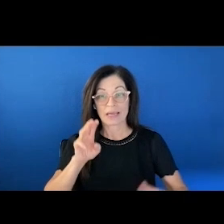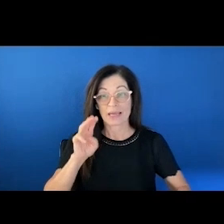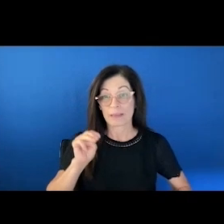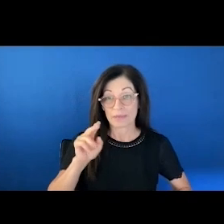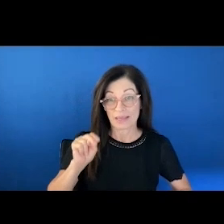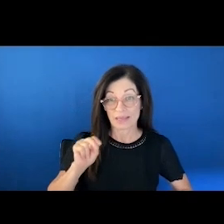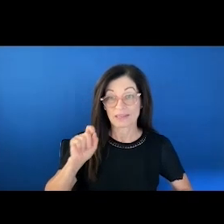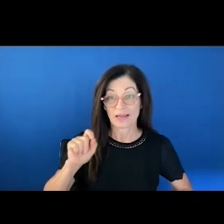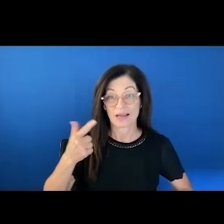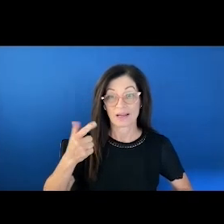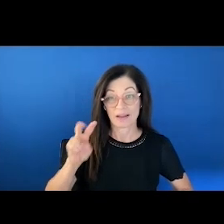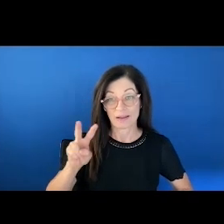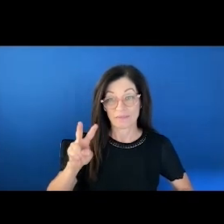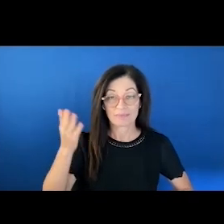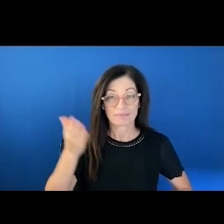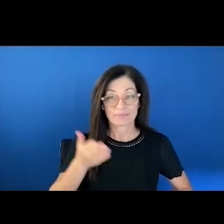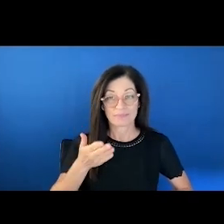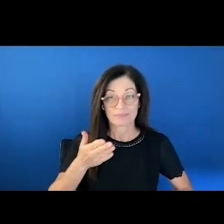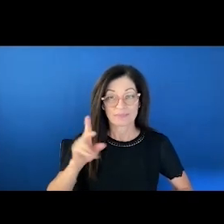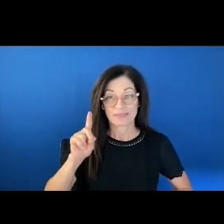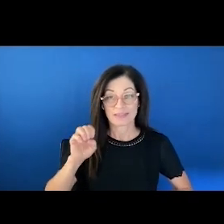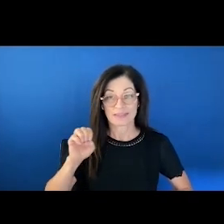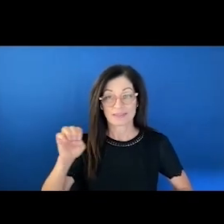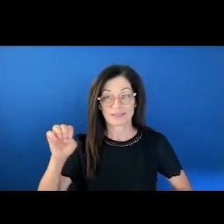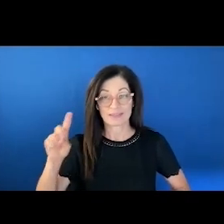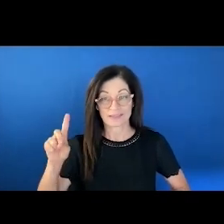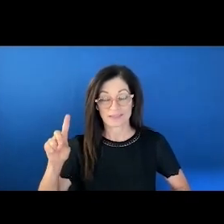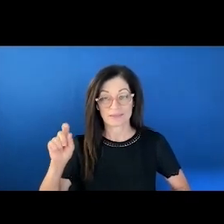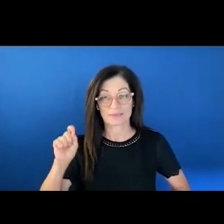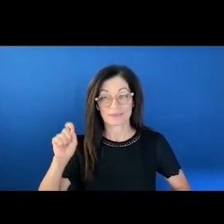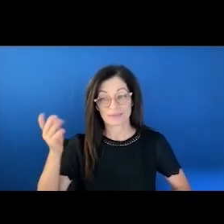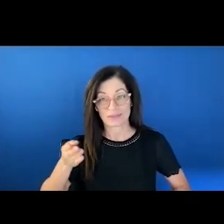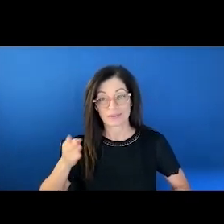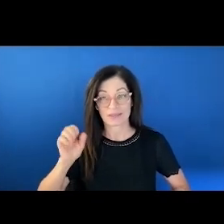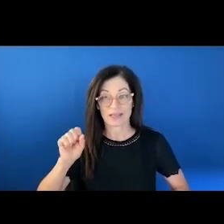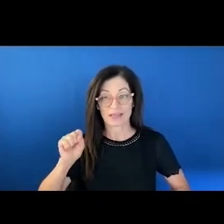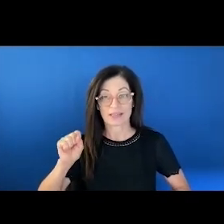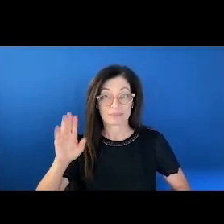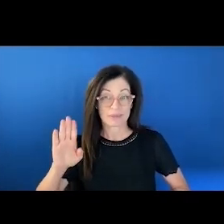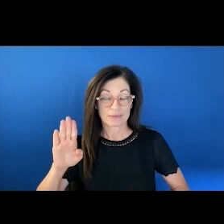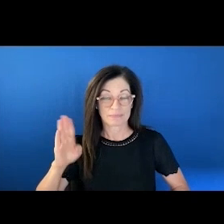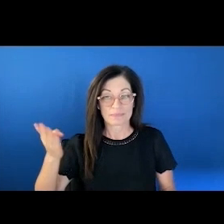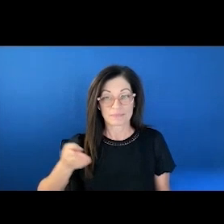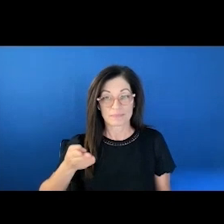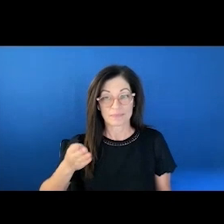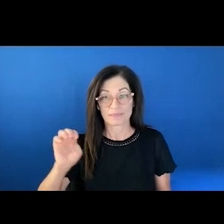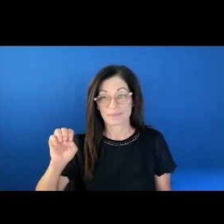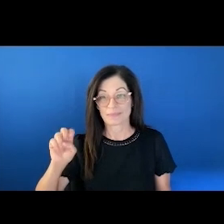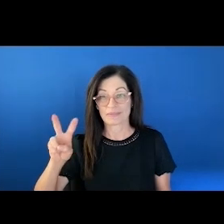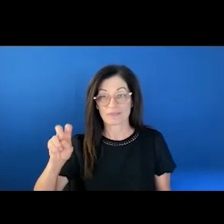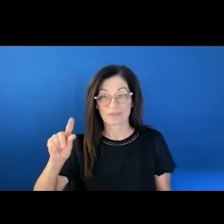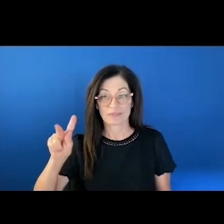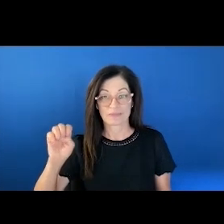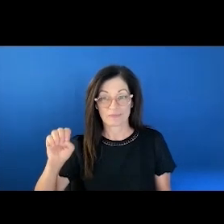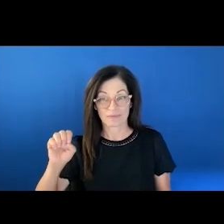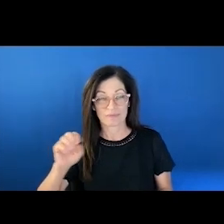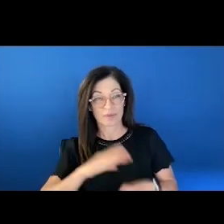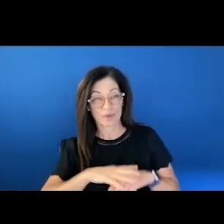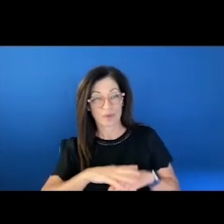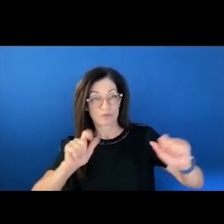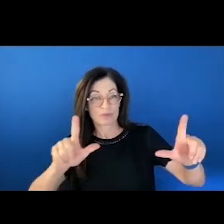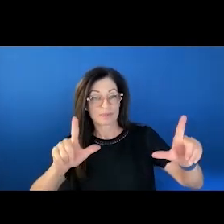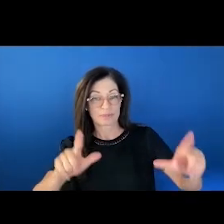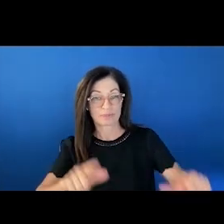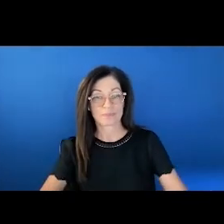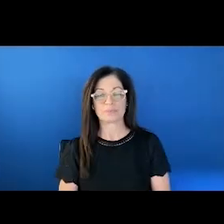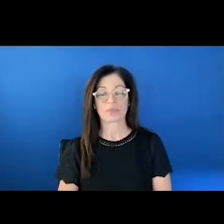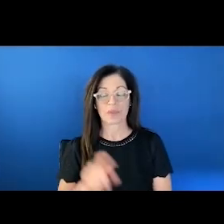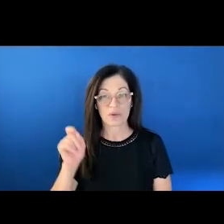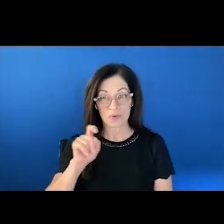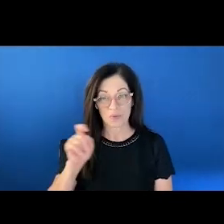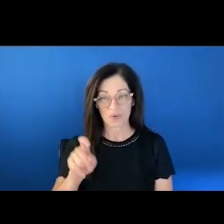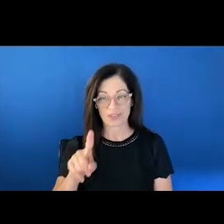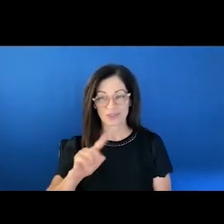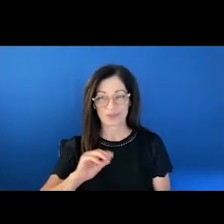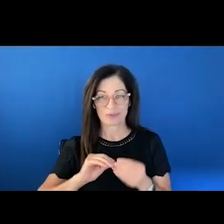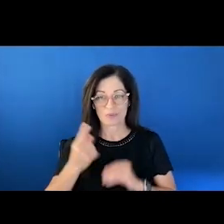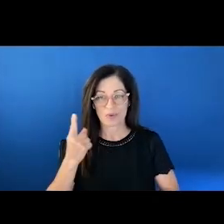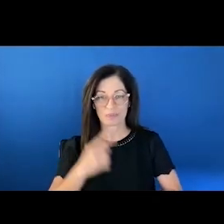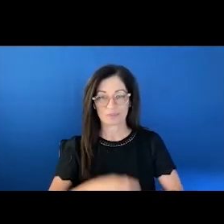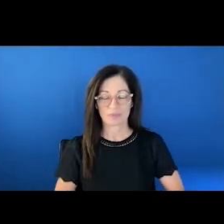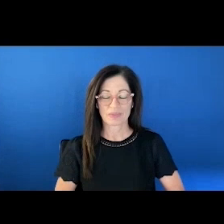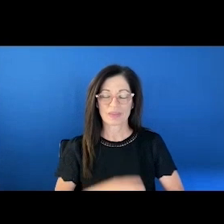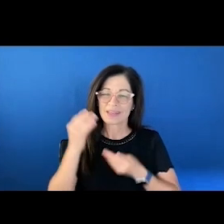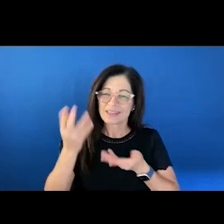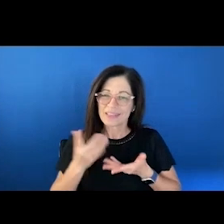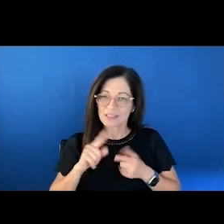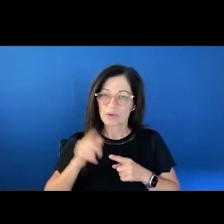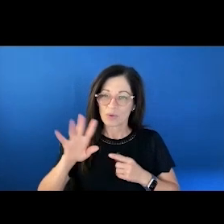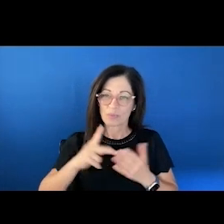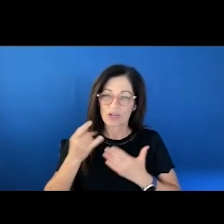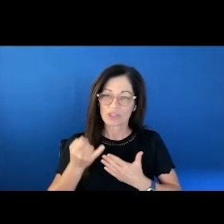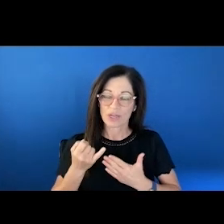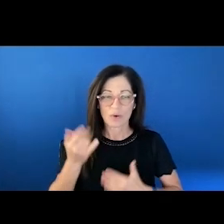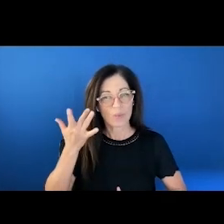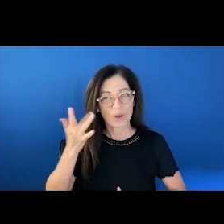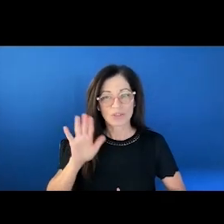mn.gov/deed/ssb/evolve featured on the screen. Question 1: Tell us about your project.